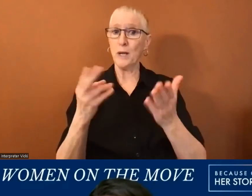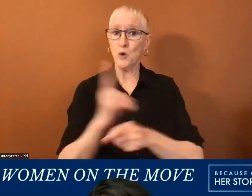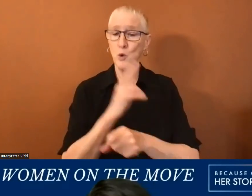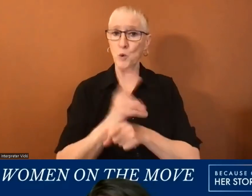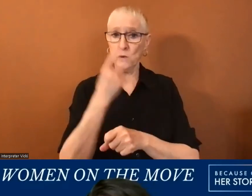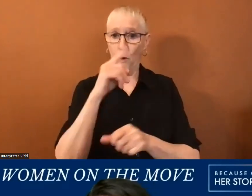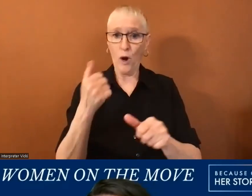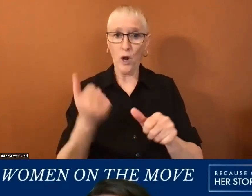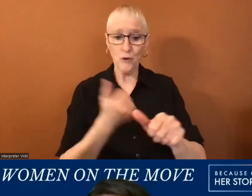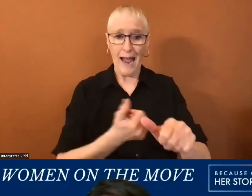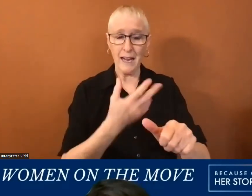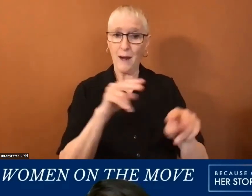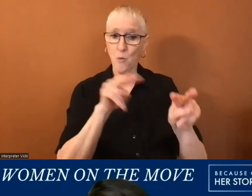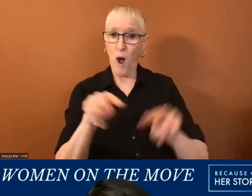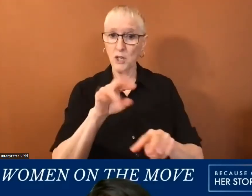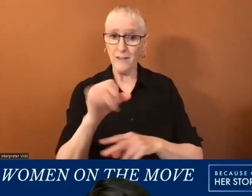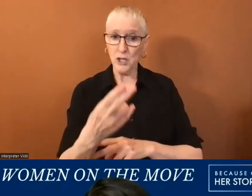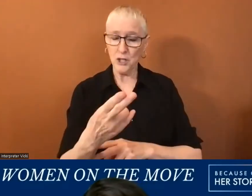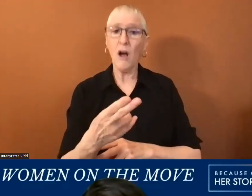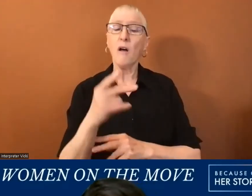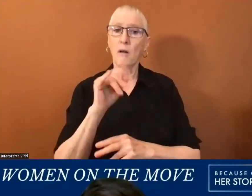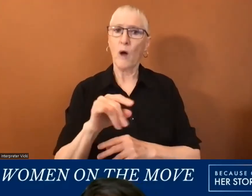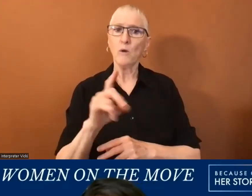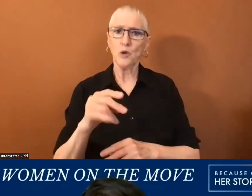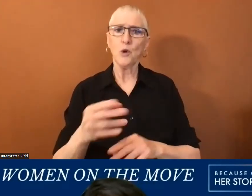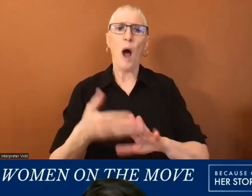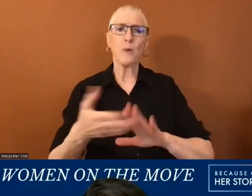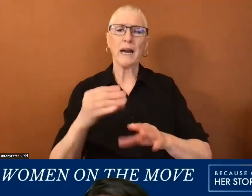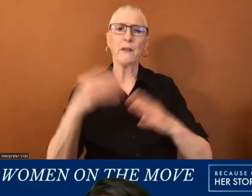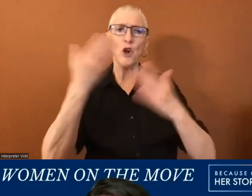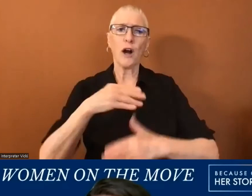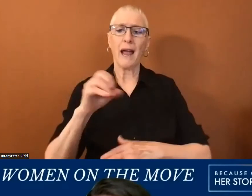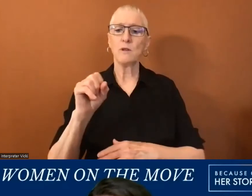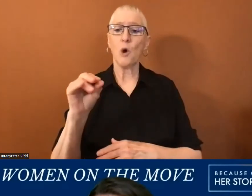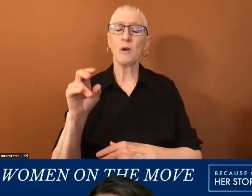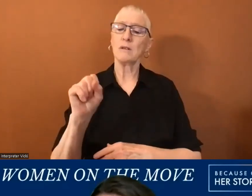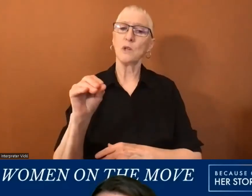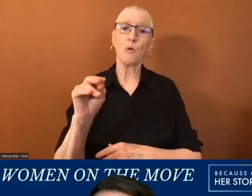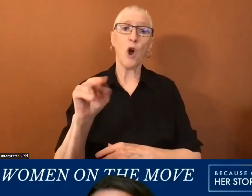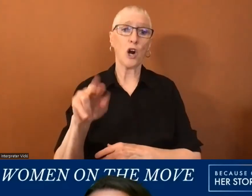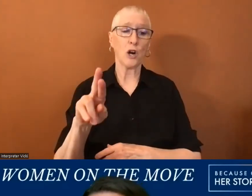and watch fish certainly run in the dark. Like we have a sonar unit that, you know, runs 24 hours